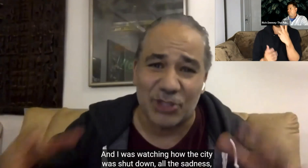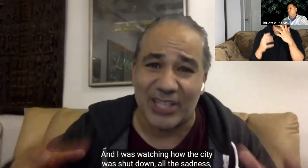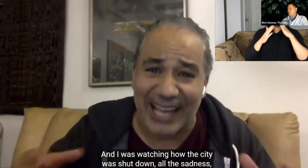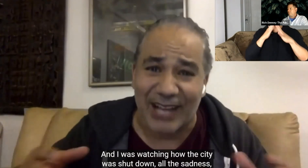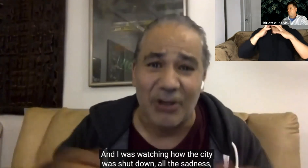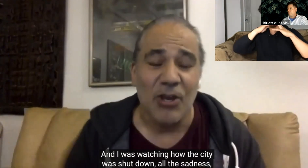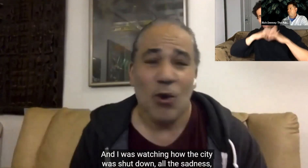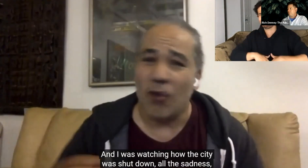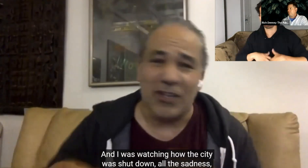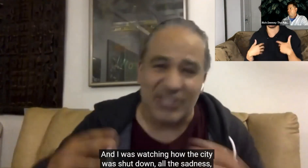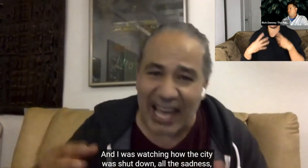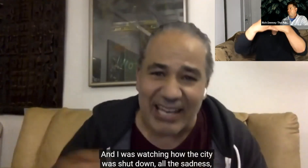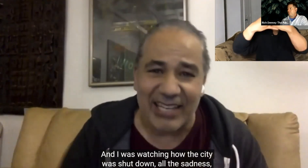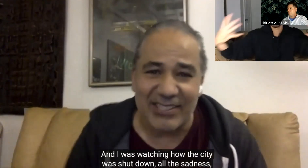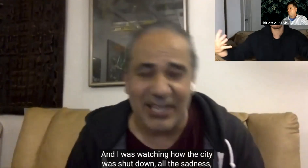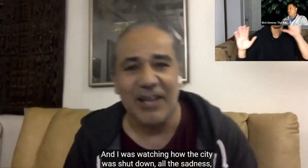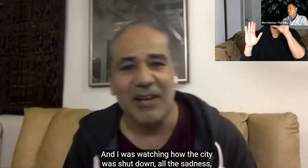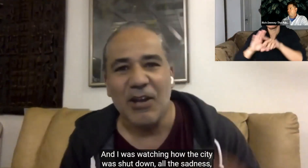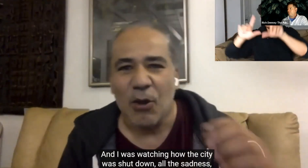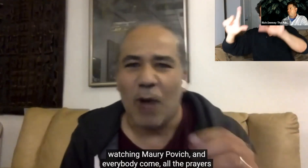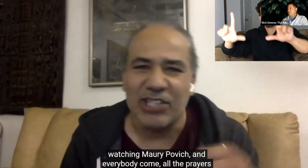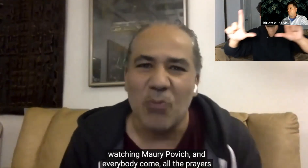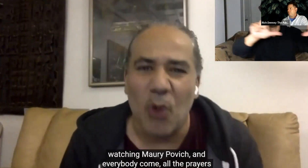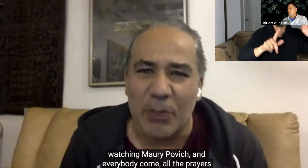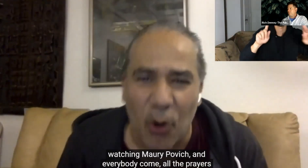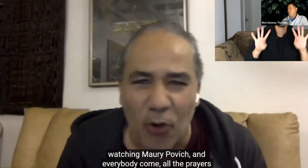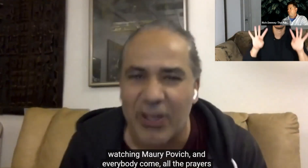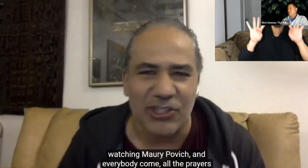shut down, all the sadness, watching Maury Povich, and